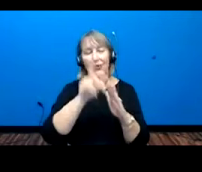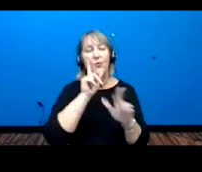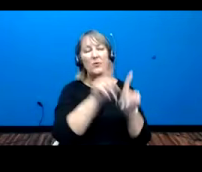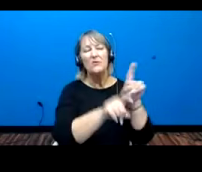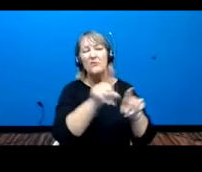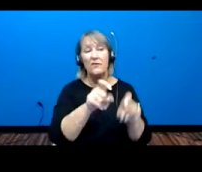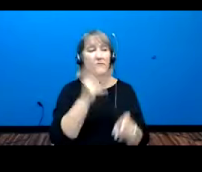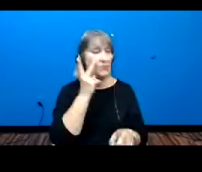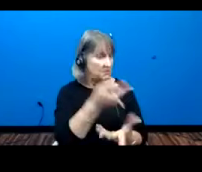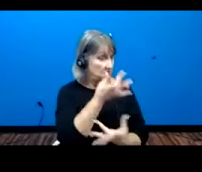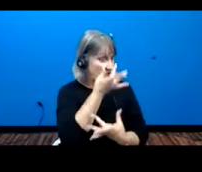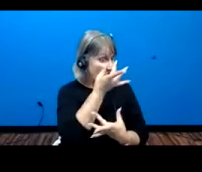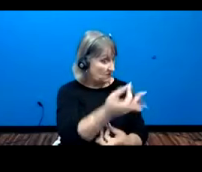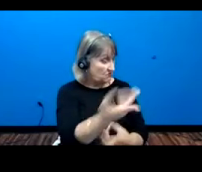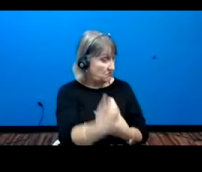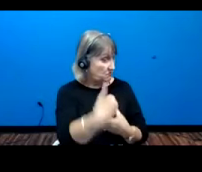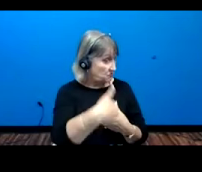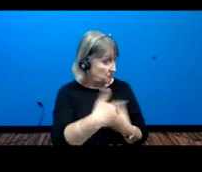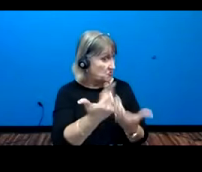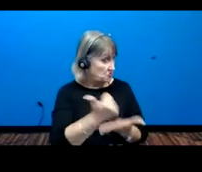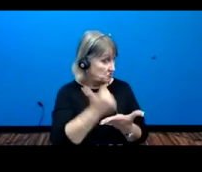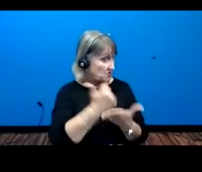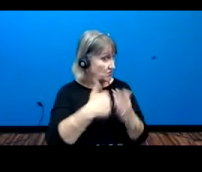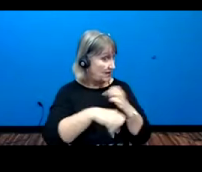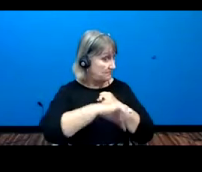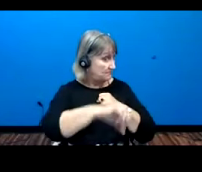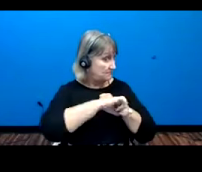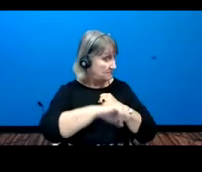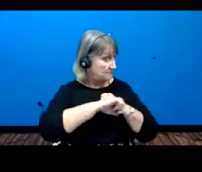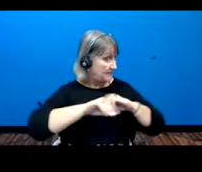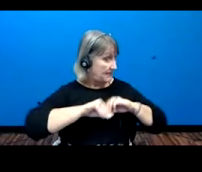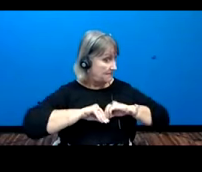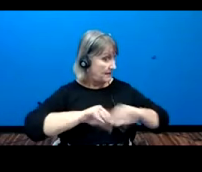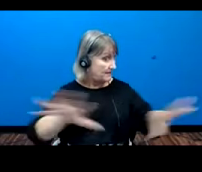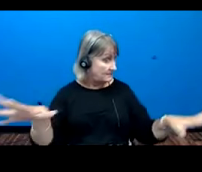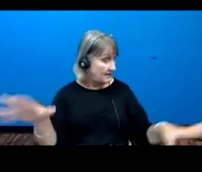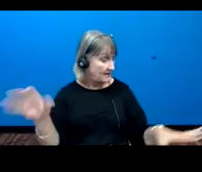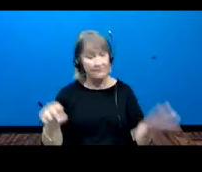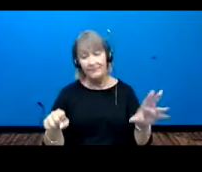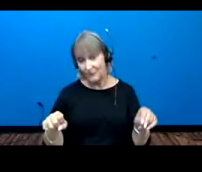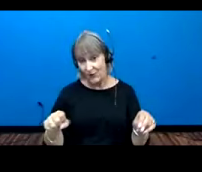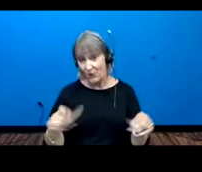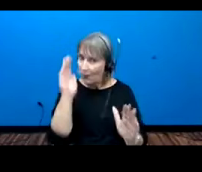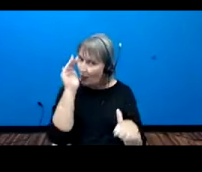and if you are interested in helping us disseminate these materials, which we certainly hope that you are.